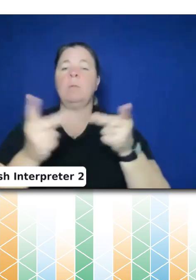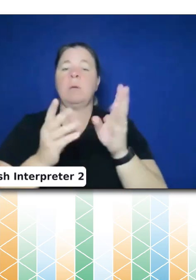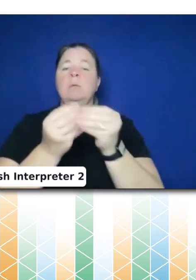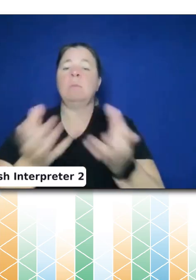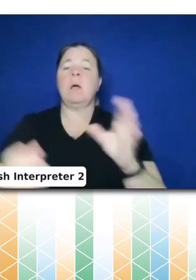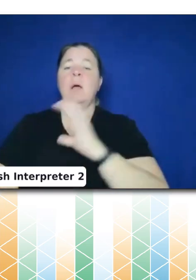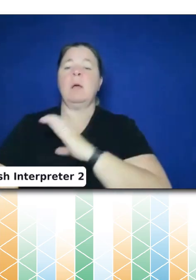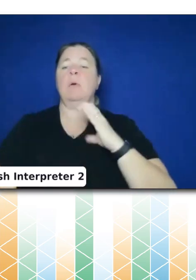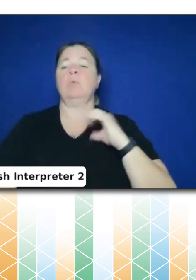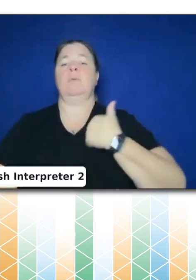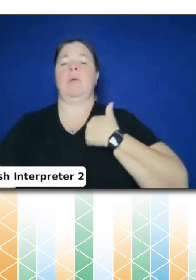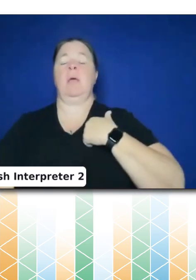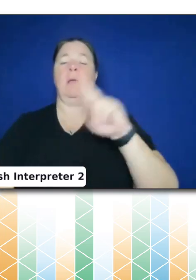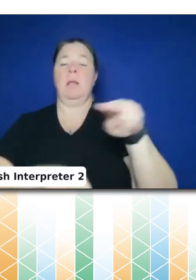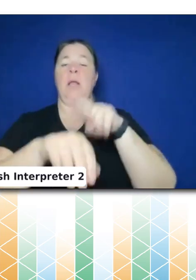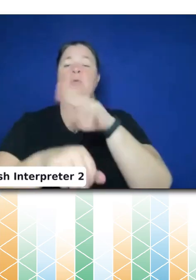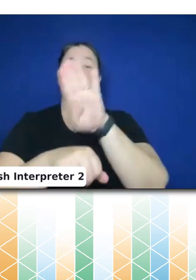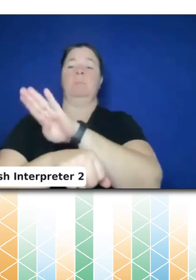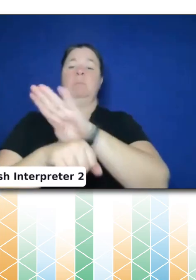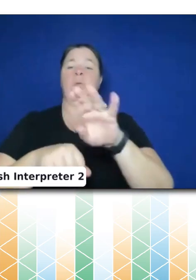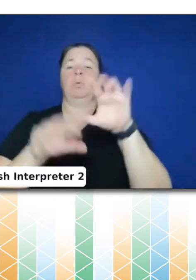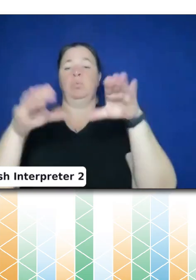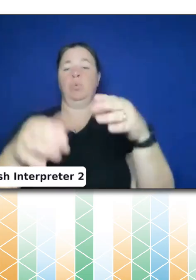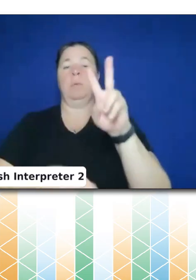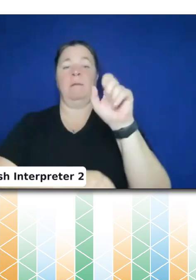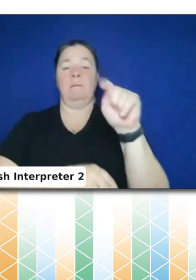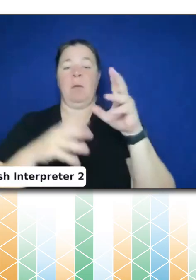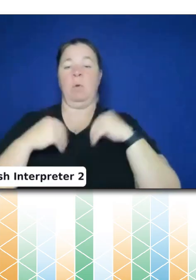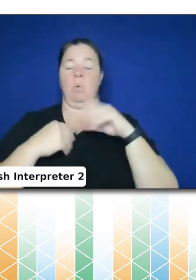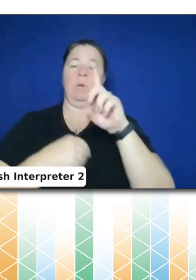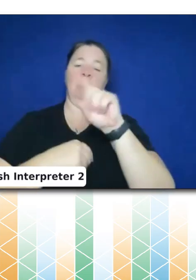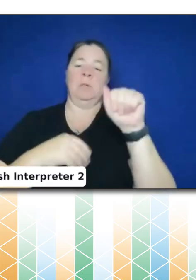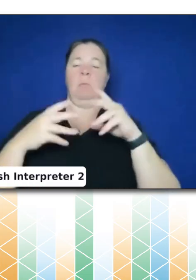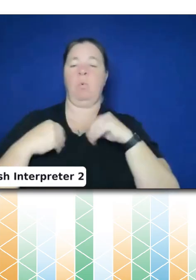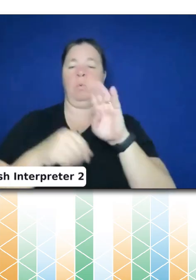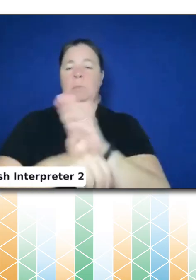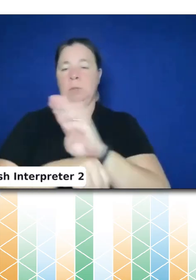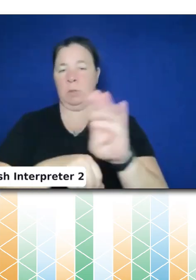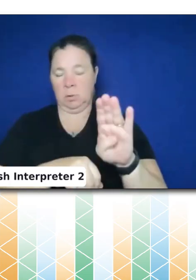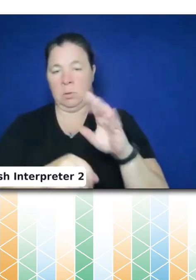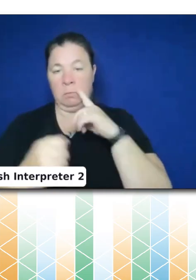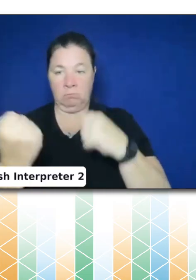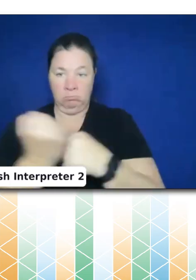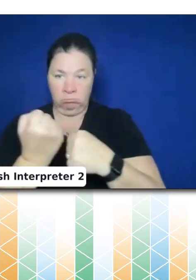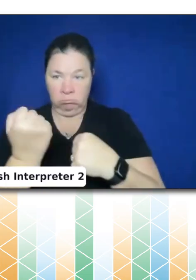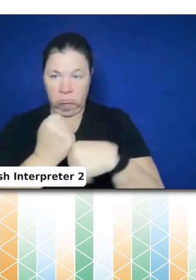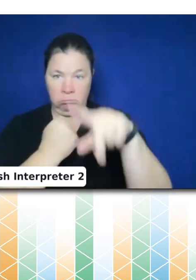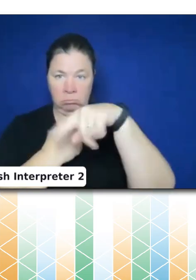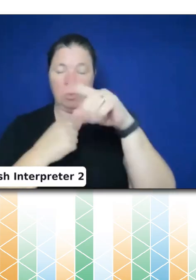Canada's national business group for veteran-Owned and disabled-owned businesses. We support these businesses and connect them with Canada's largest supply chains.